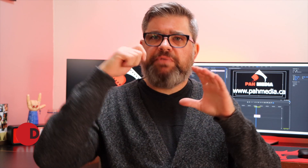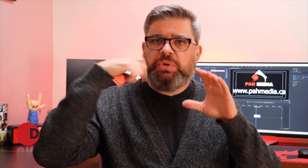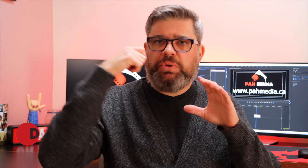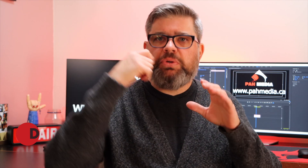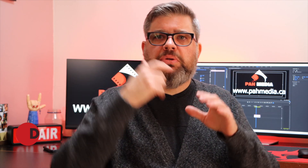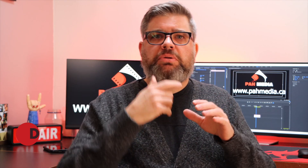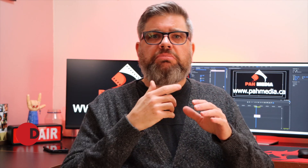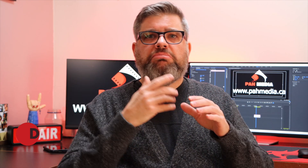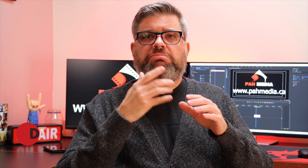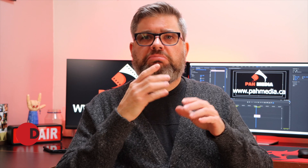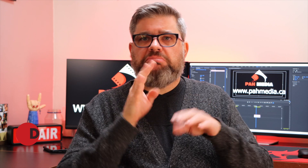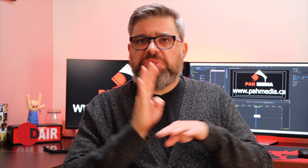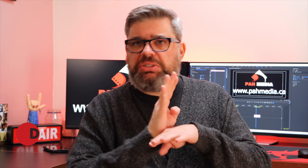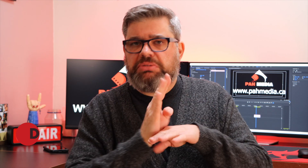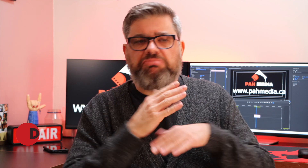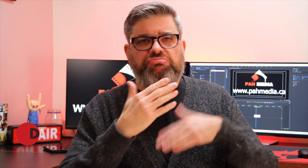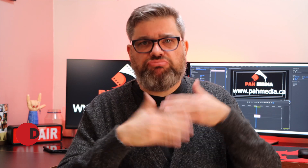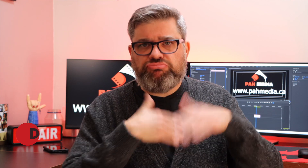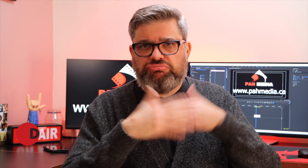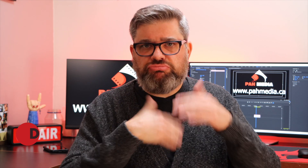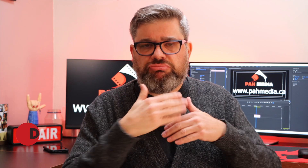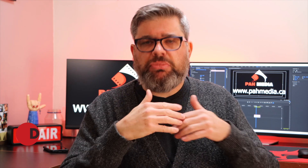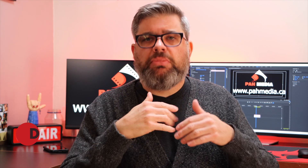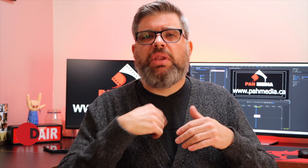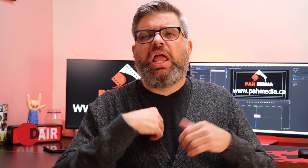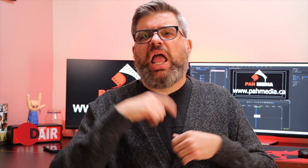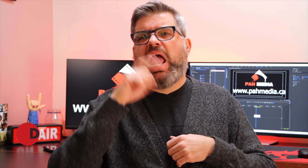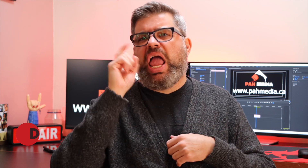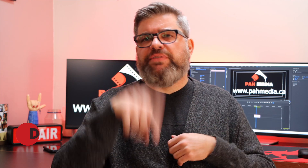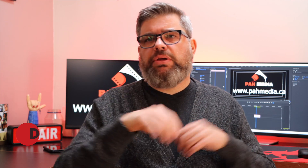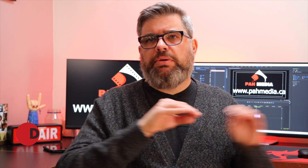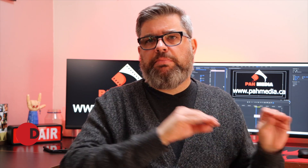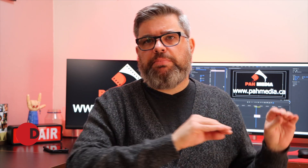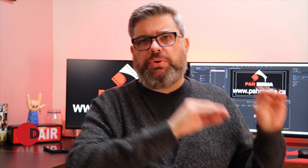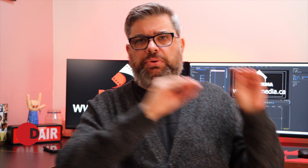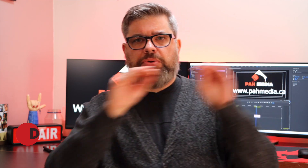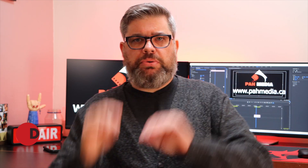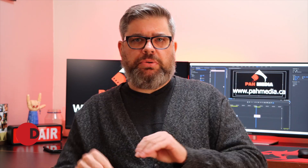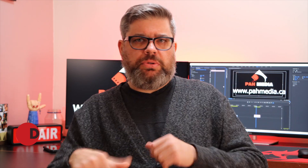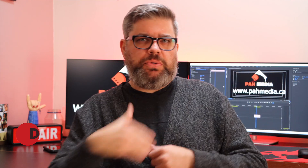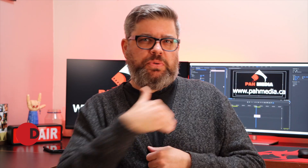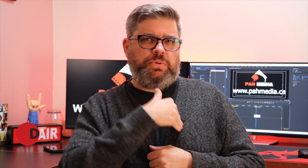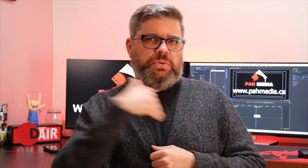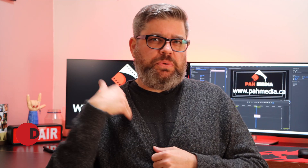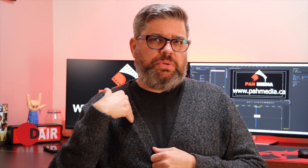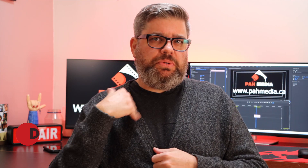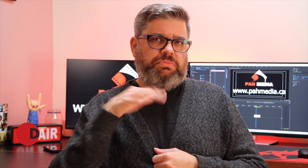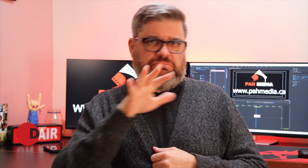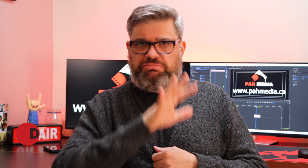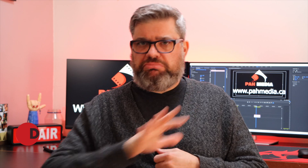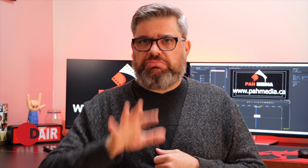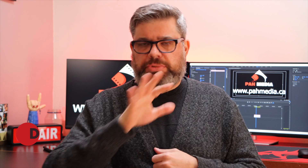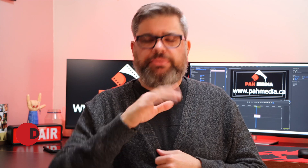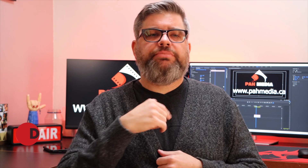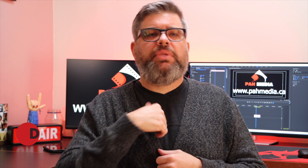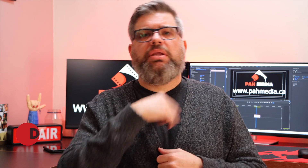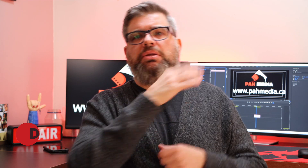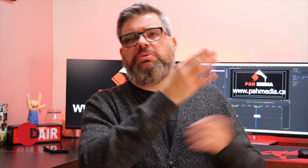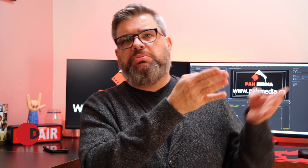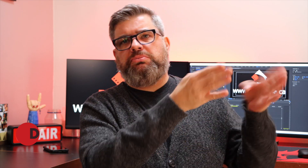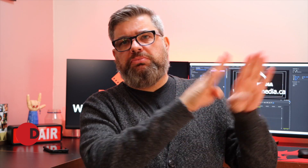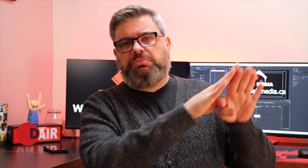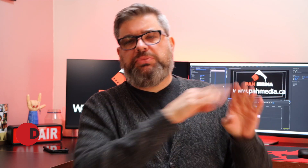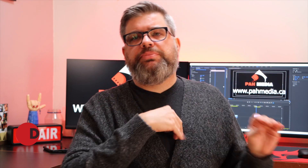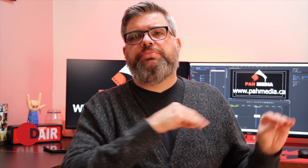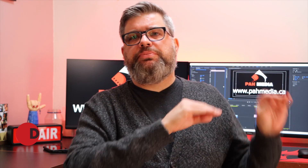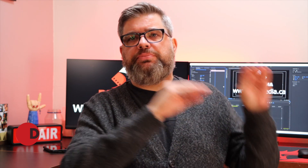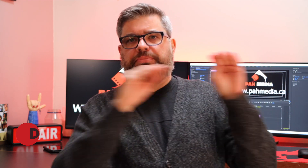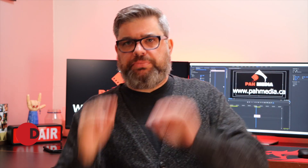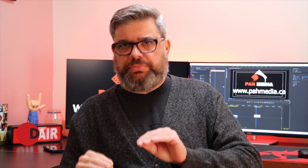which I had to close when I moved to Toronto. I noticed there were